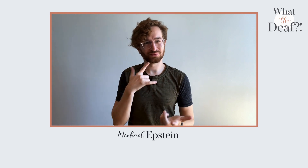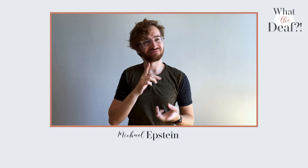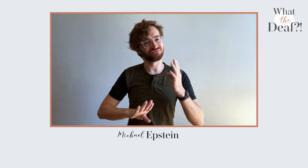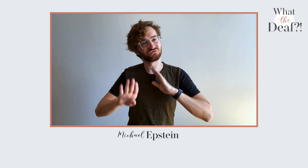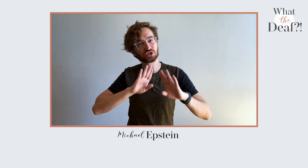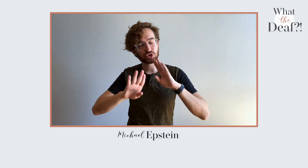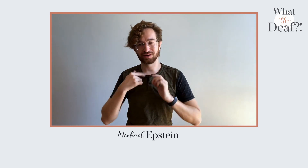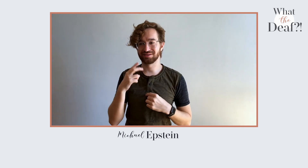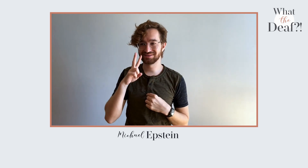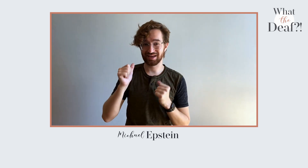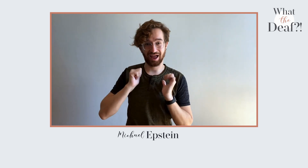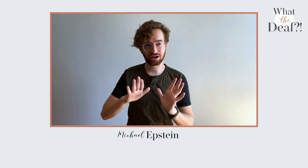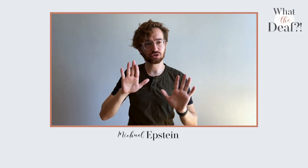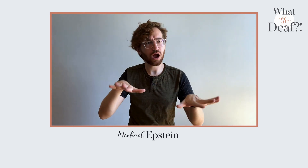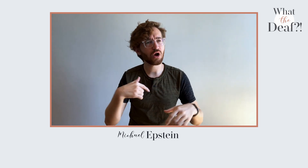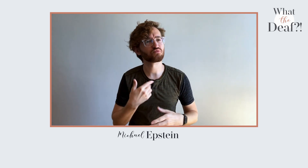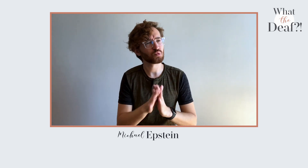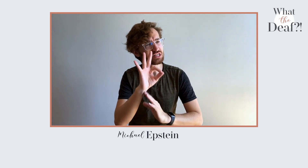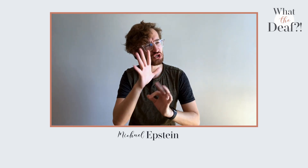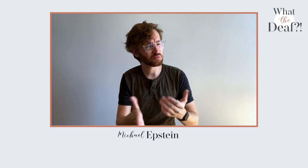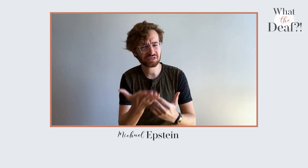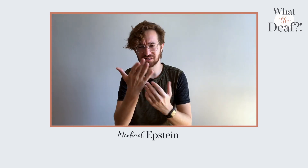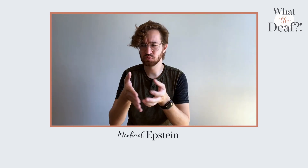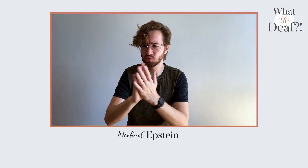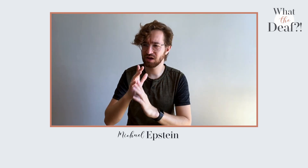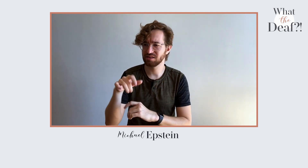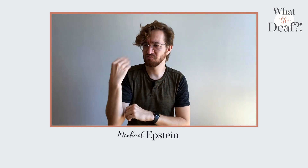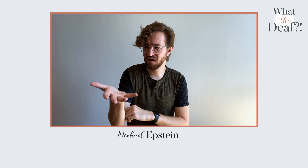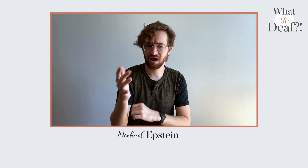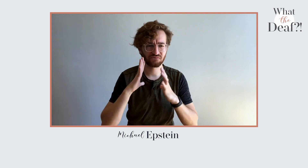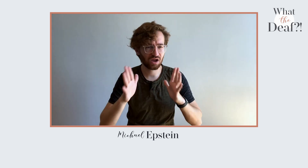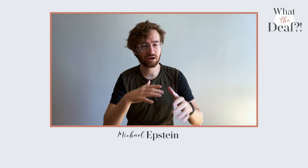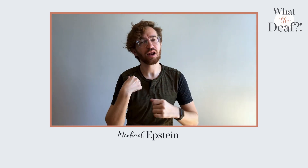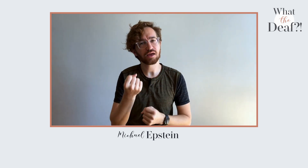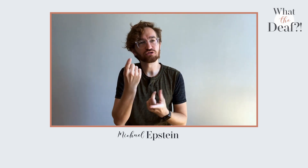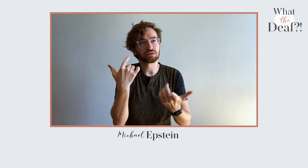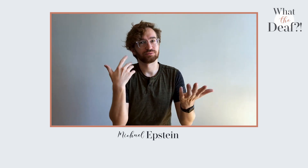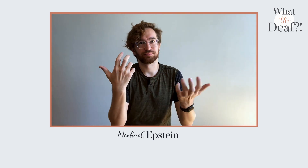And that's frustrating to see actors saying, "Well, why don't you just request an interpreter? One will be provided to you."